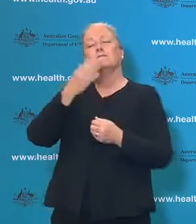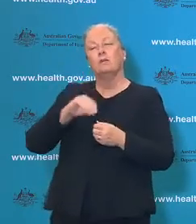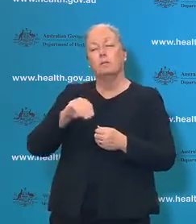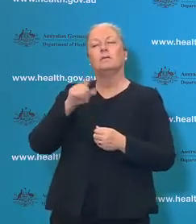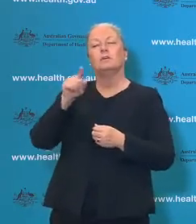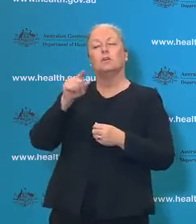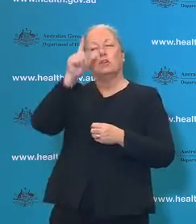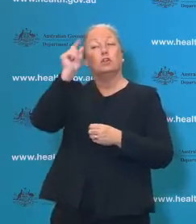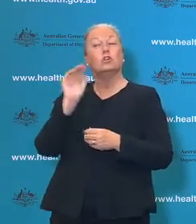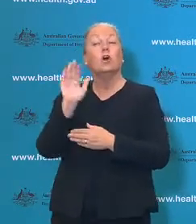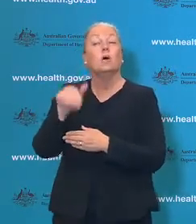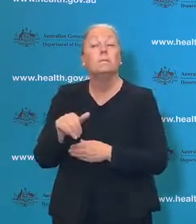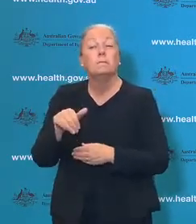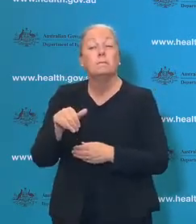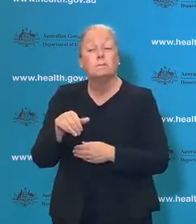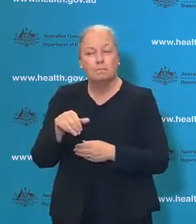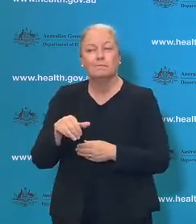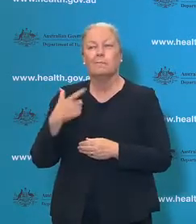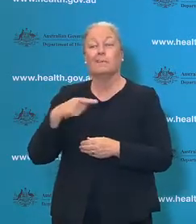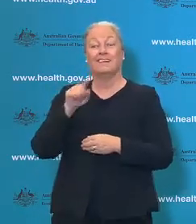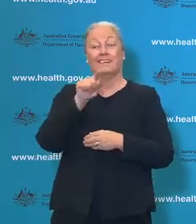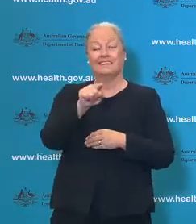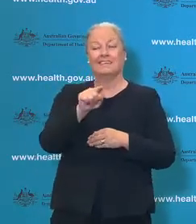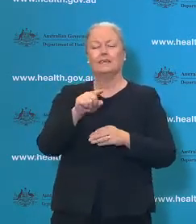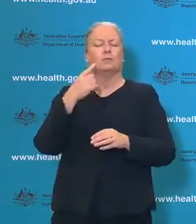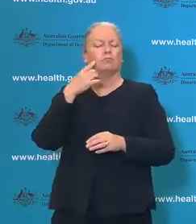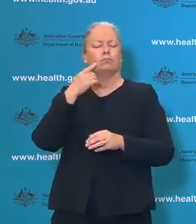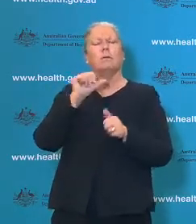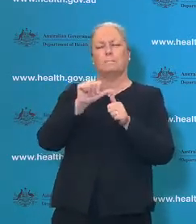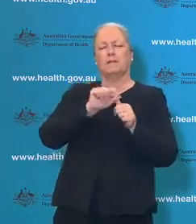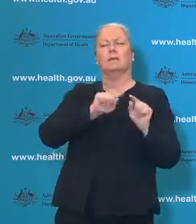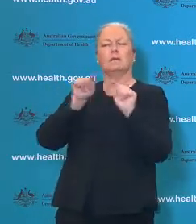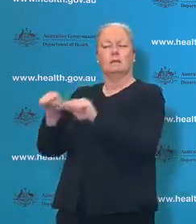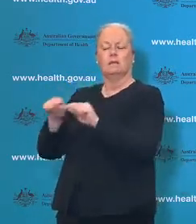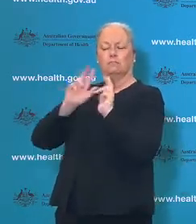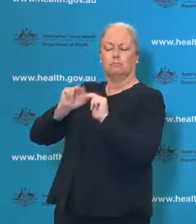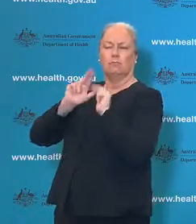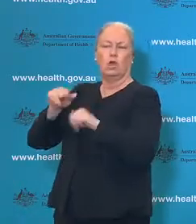as a precautionary principle. Among the people in hospital there are 26 people